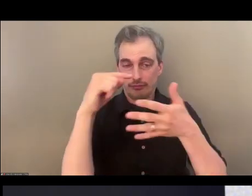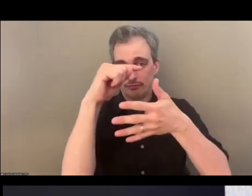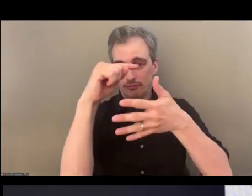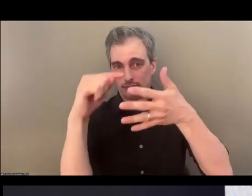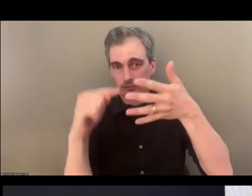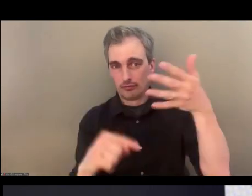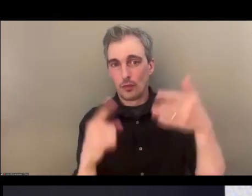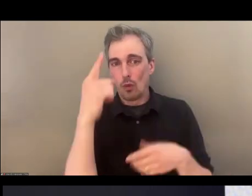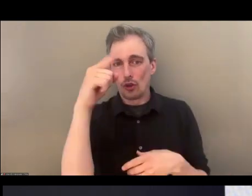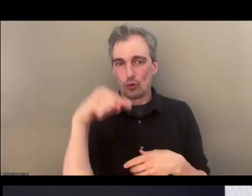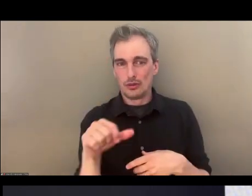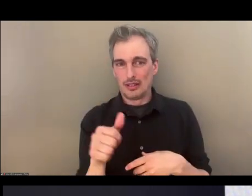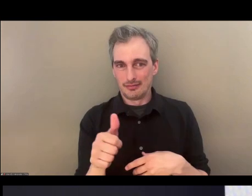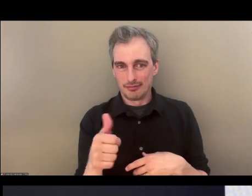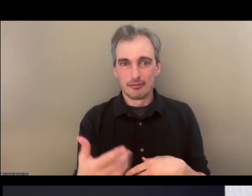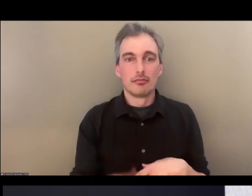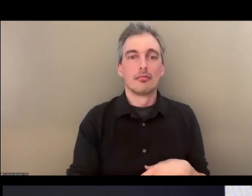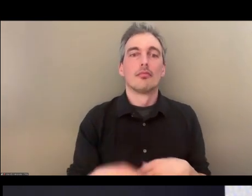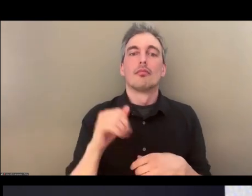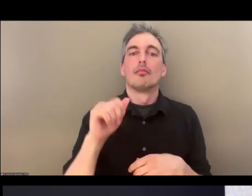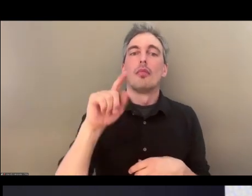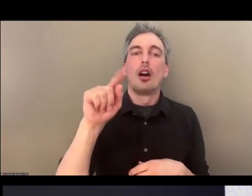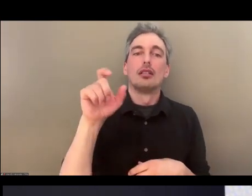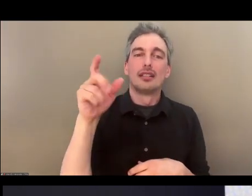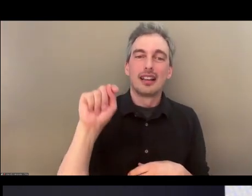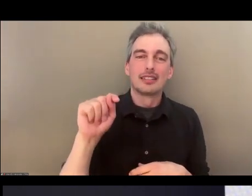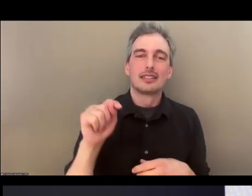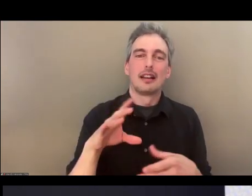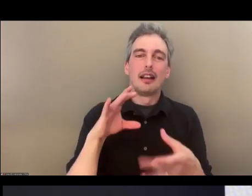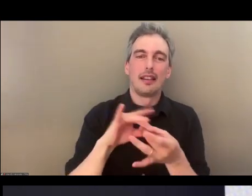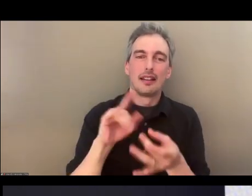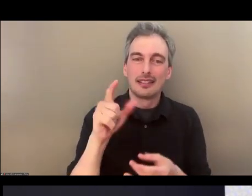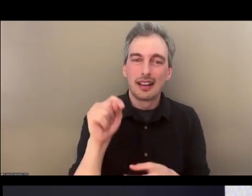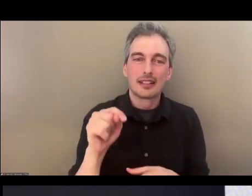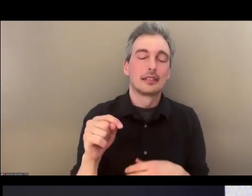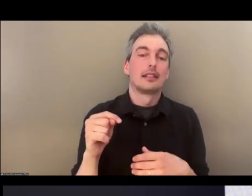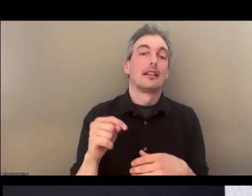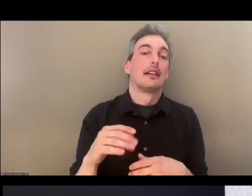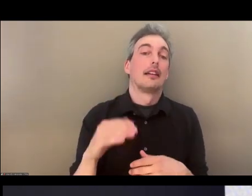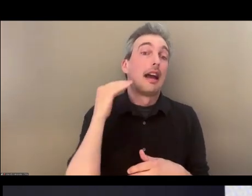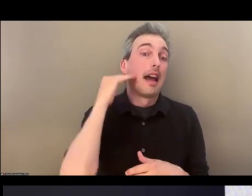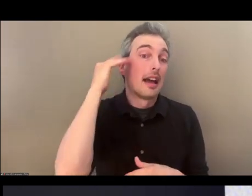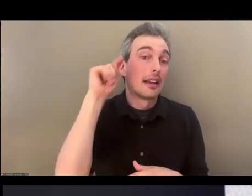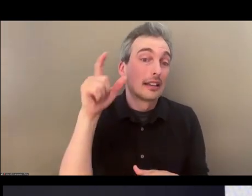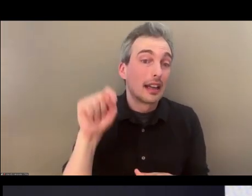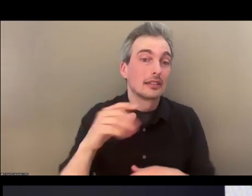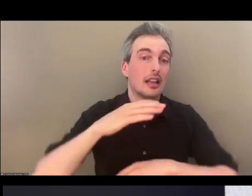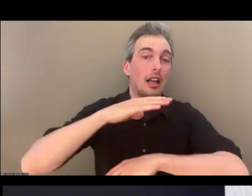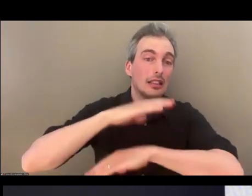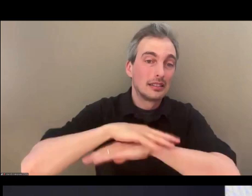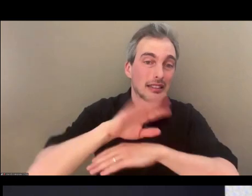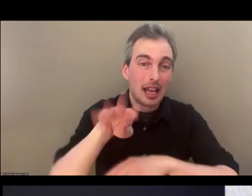putting pausability on motion, captions on videos, and identifying language on the page and parts of the page.